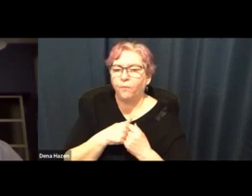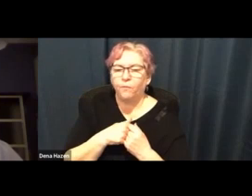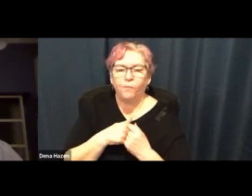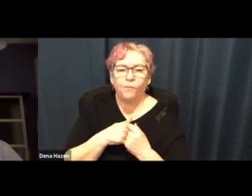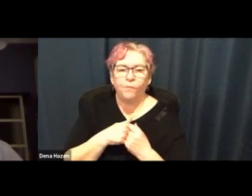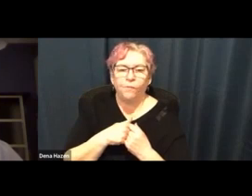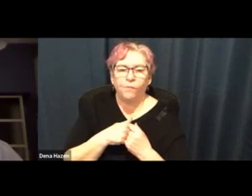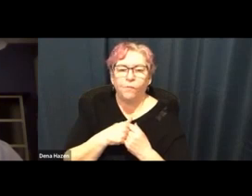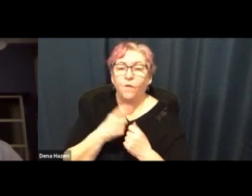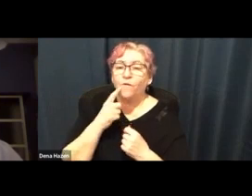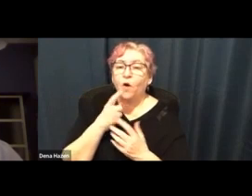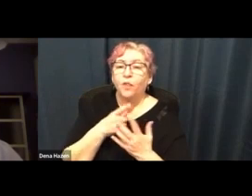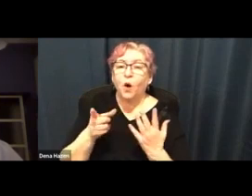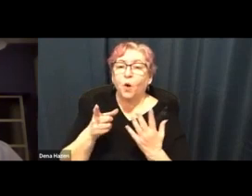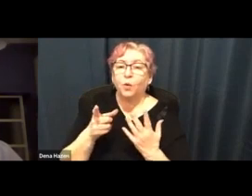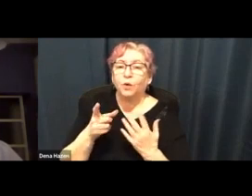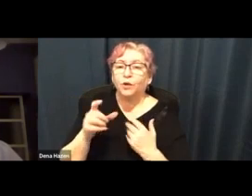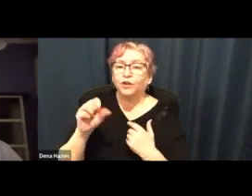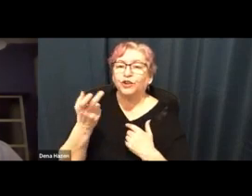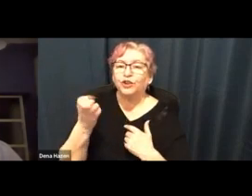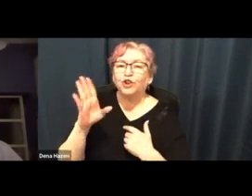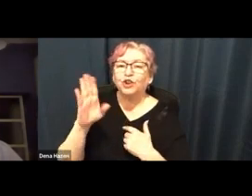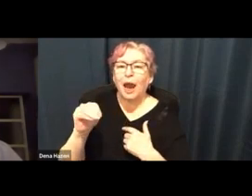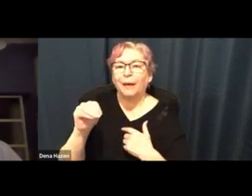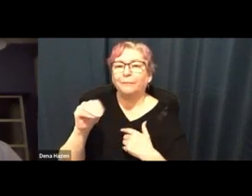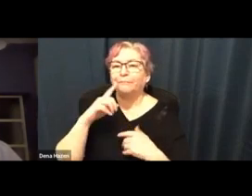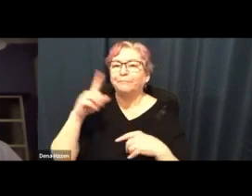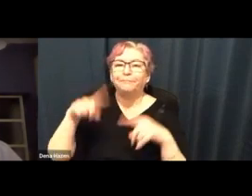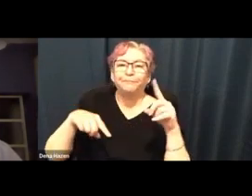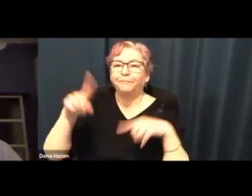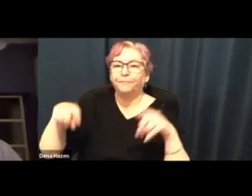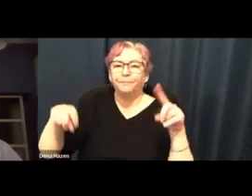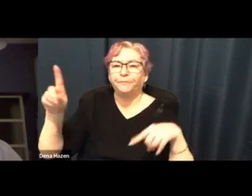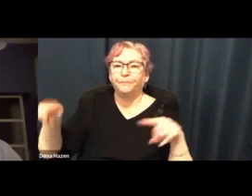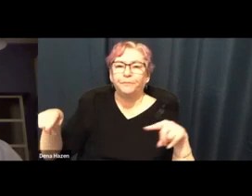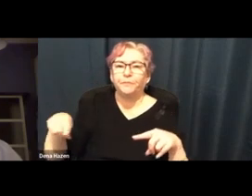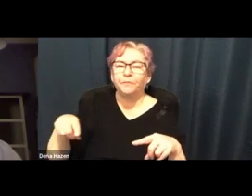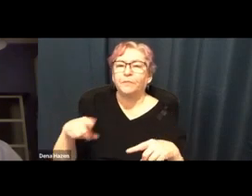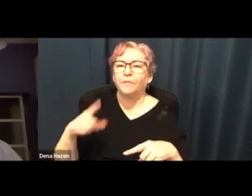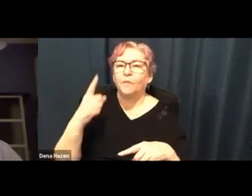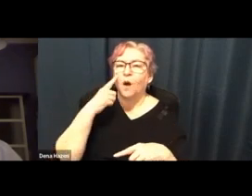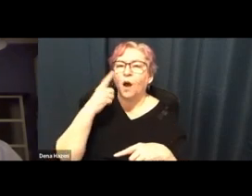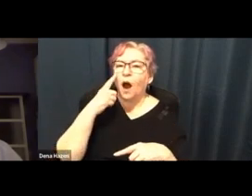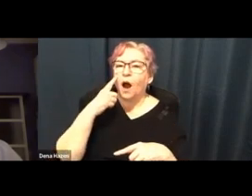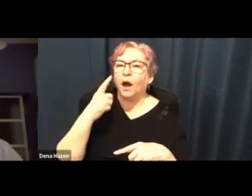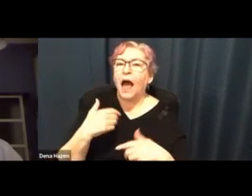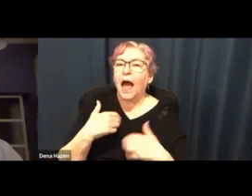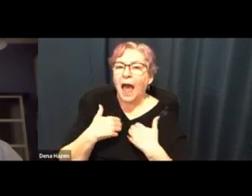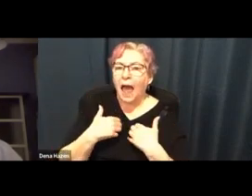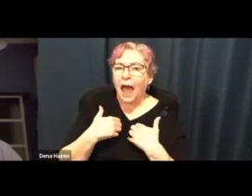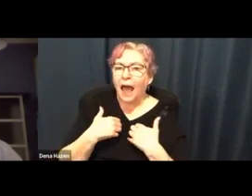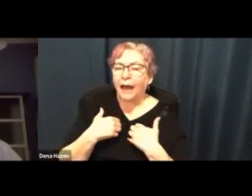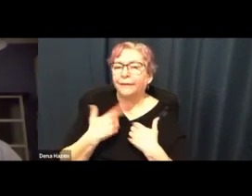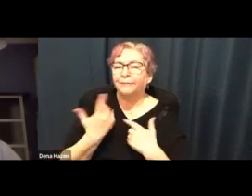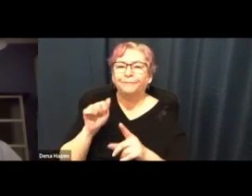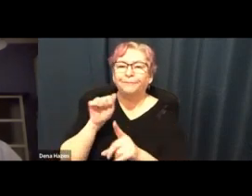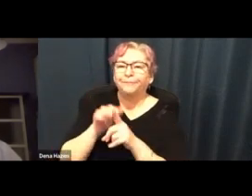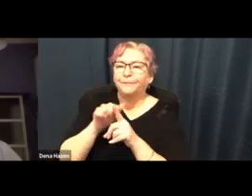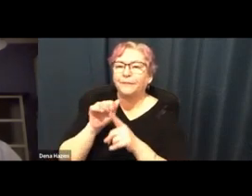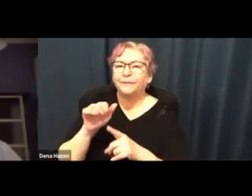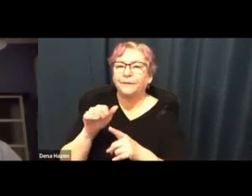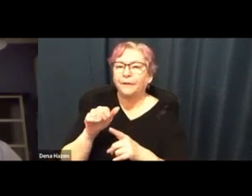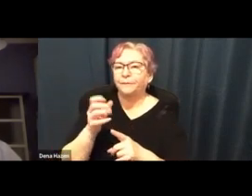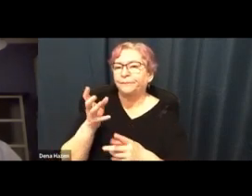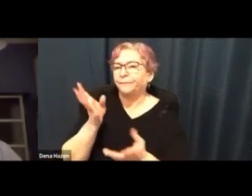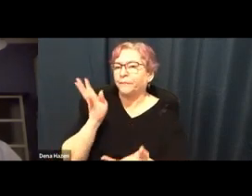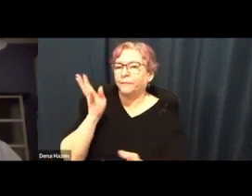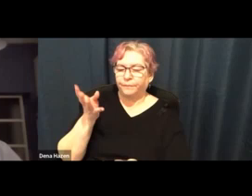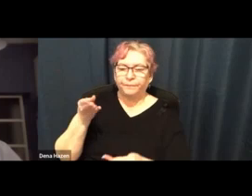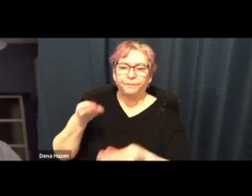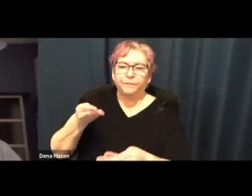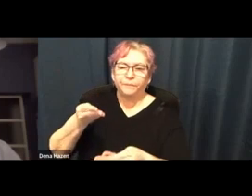For those sham randomized participants, the eye underwent a dummy intravitreal injection,